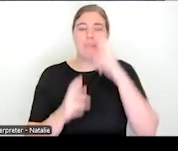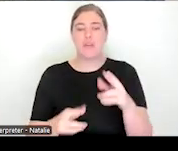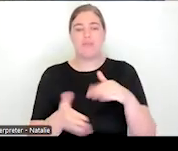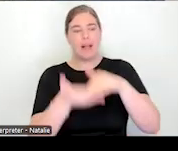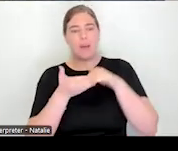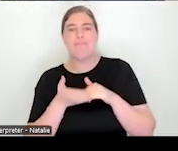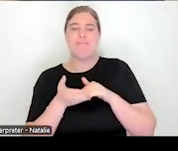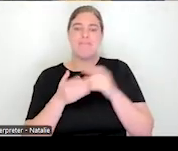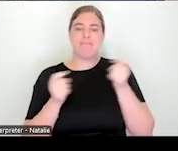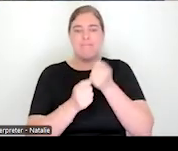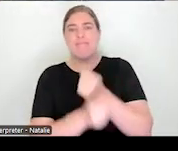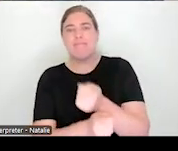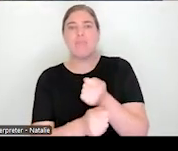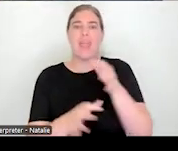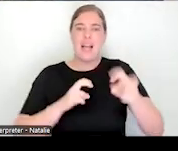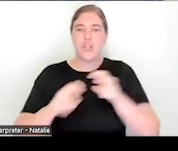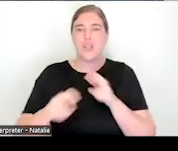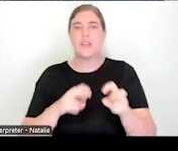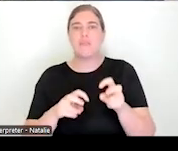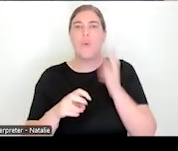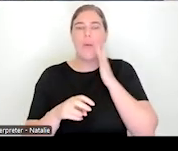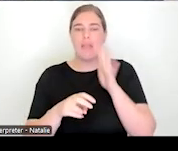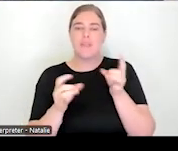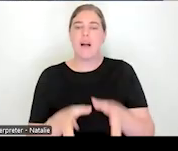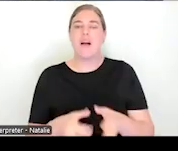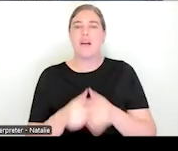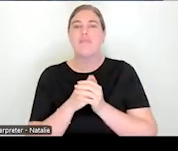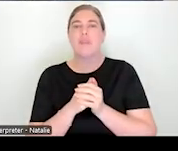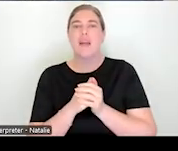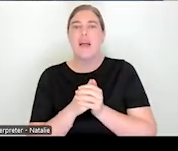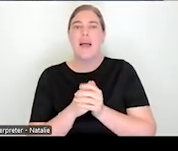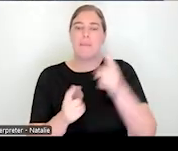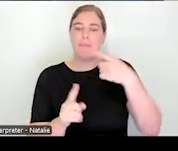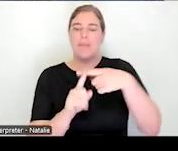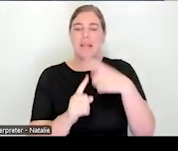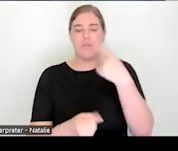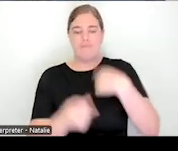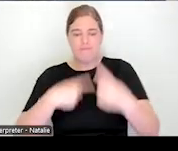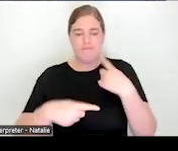as they are implemented, and contributing to monitoring and reporting activities, and co-design